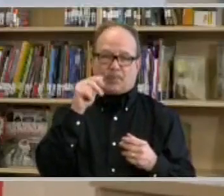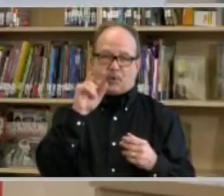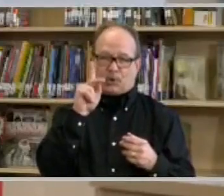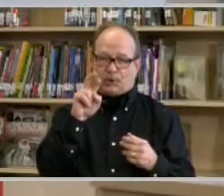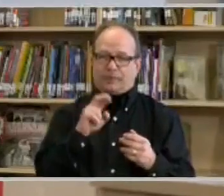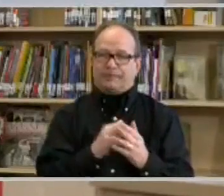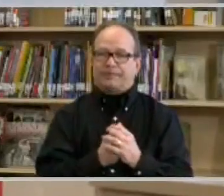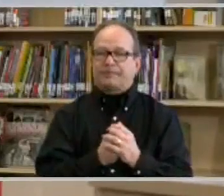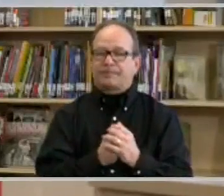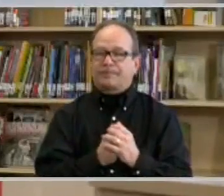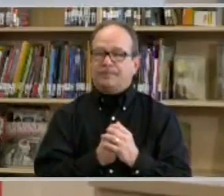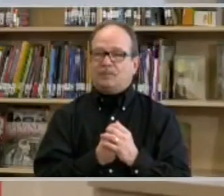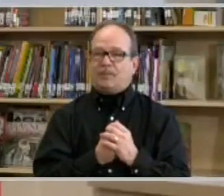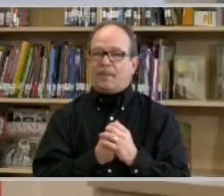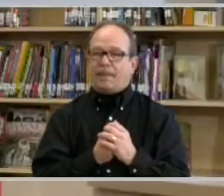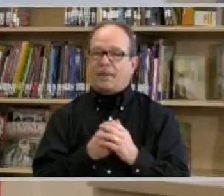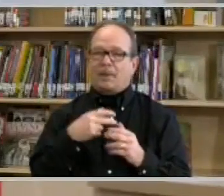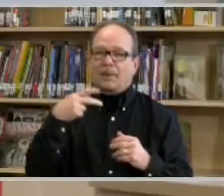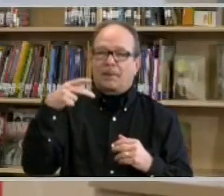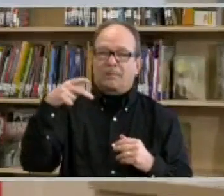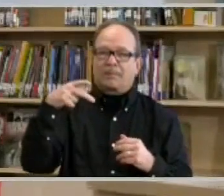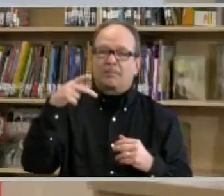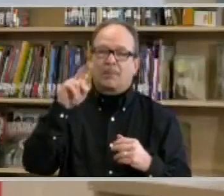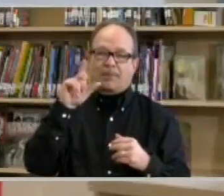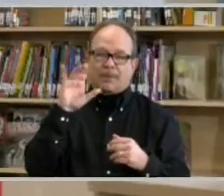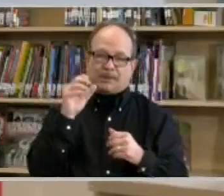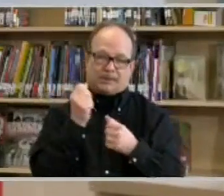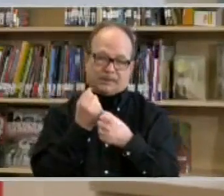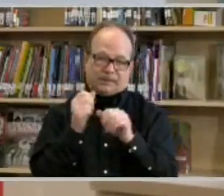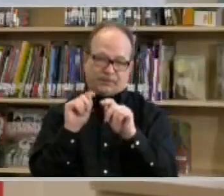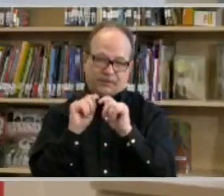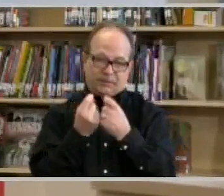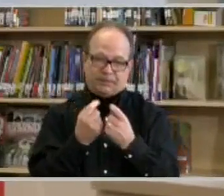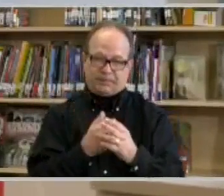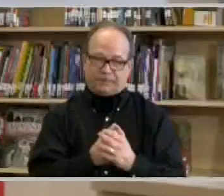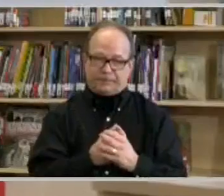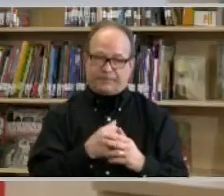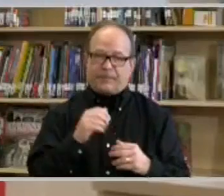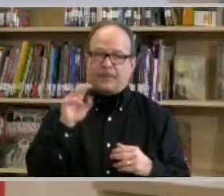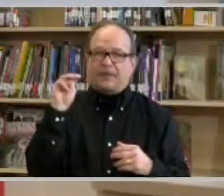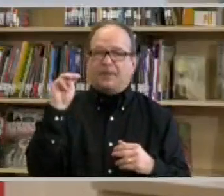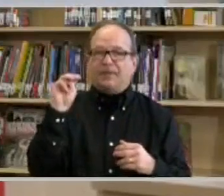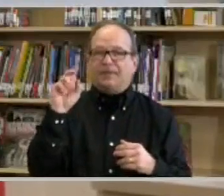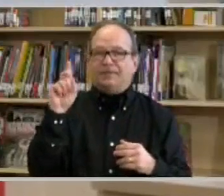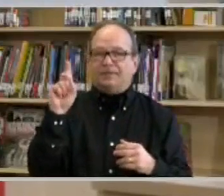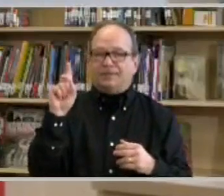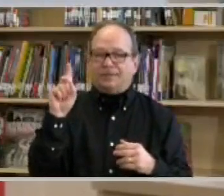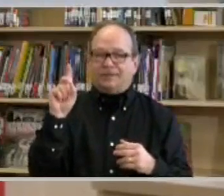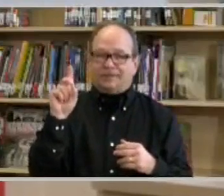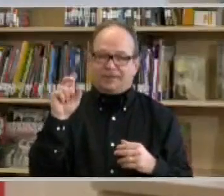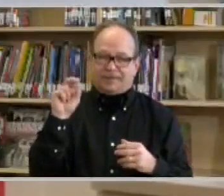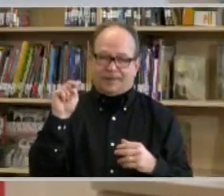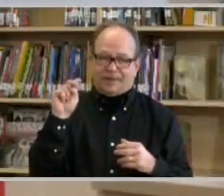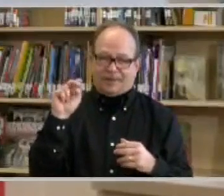WHO'S MY DEPUTY CHIEF OF STAFF, BUT ALSO MY PUBLIC SAFETY TEAM